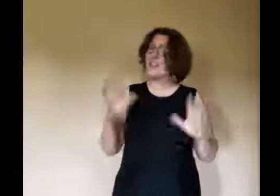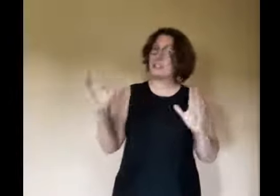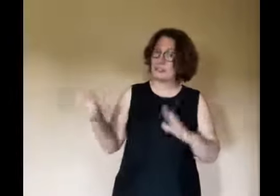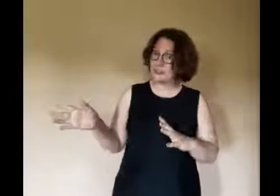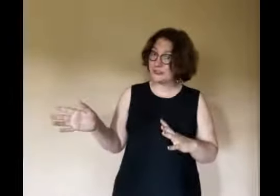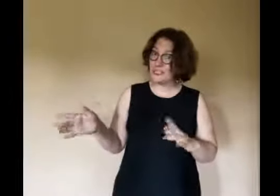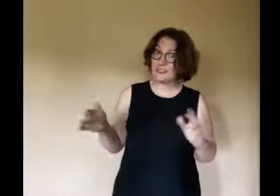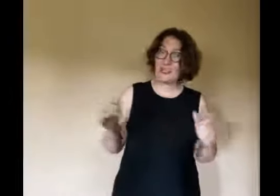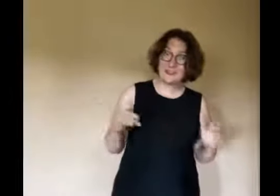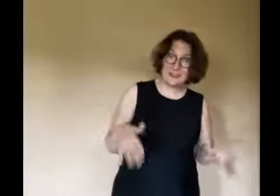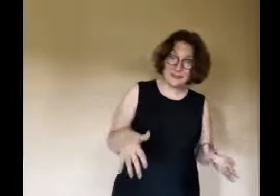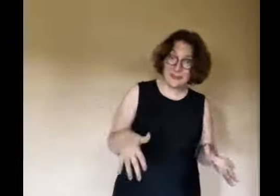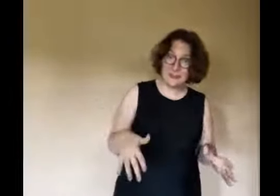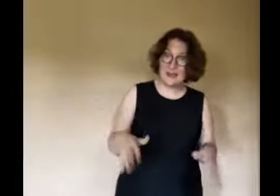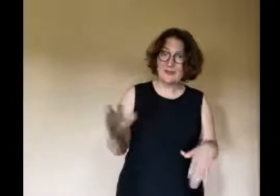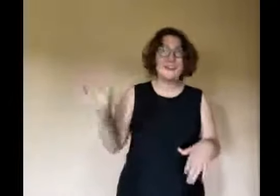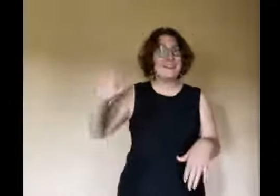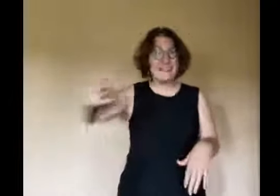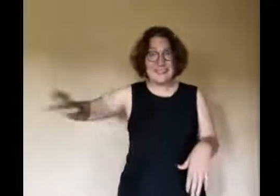11:54 Yeah, I would have to show like oh, I will